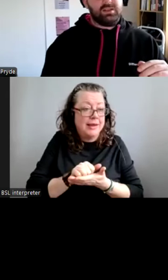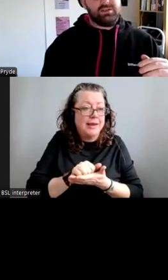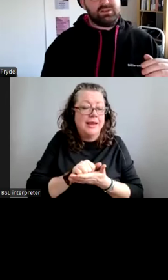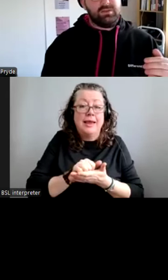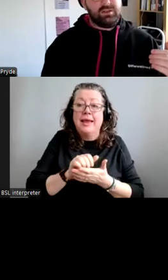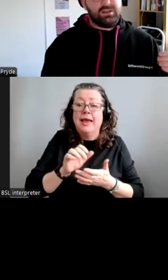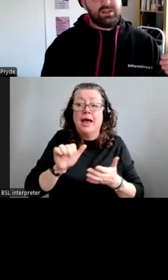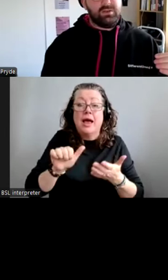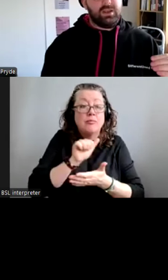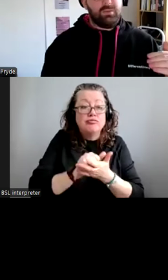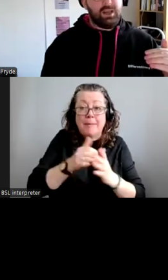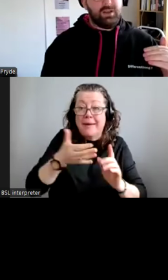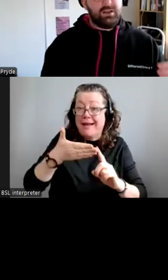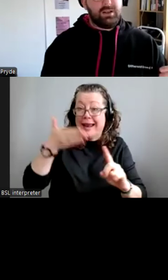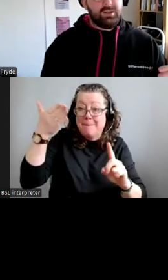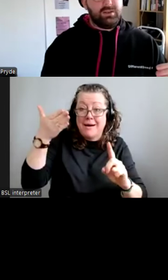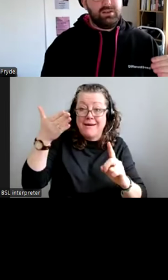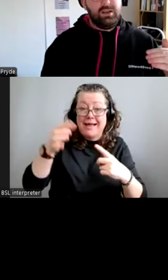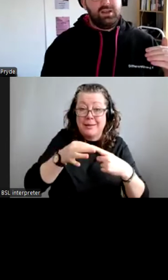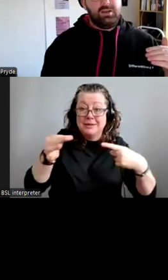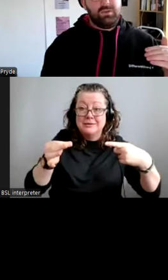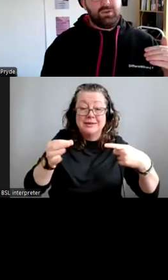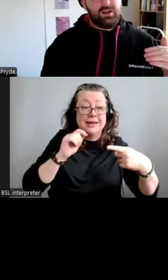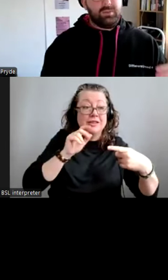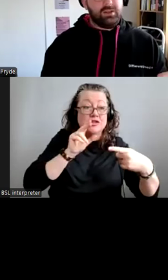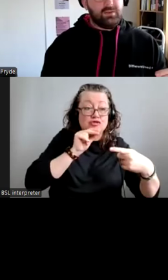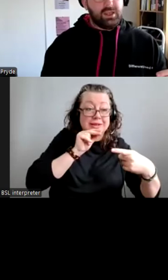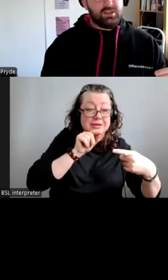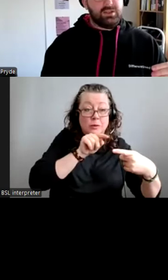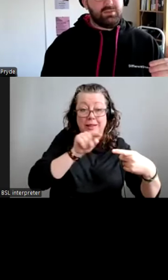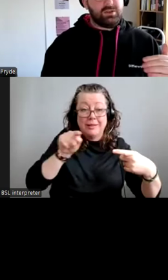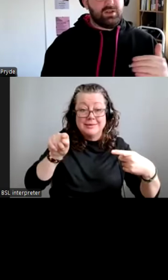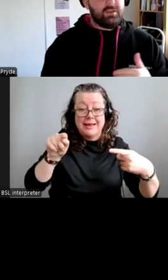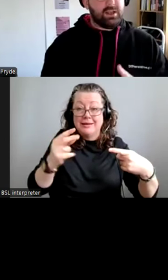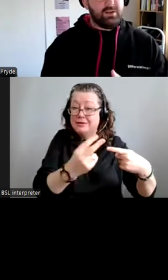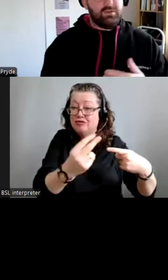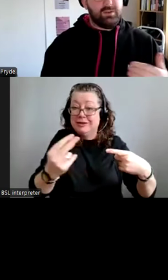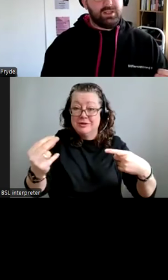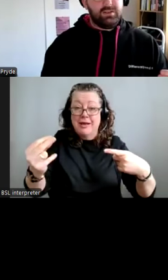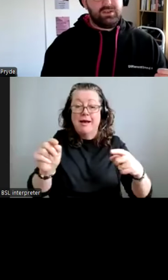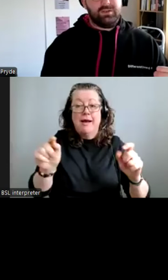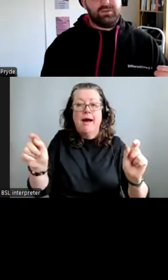this allows the screen reader to see, okay, we have a header element. We've got a couple of navigations, which will have a title for themselves.